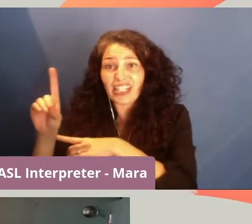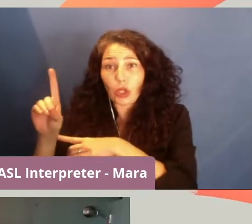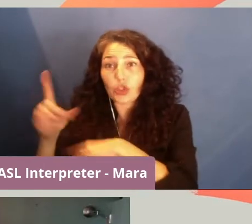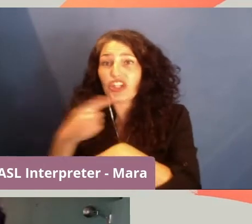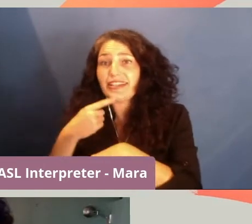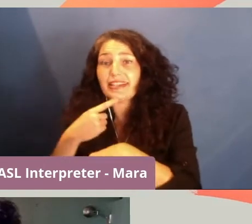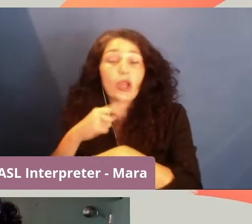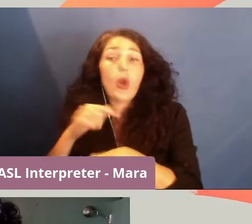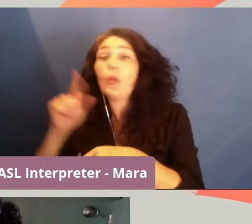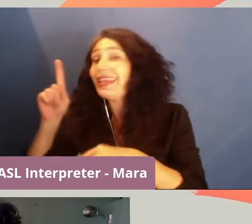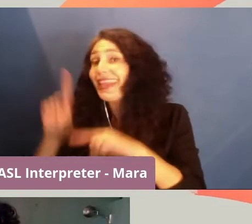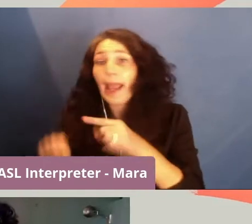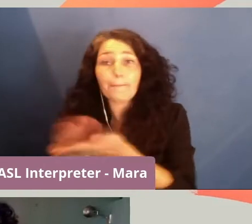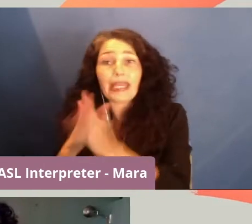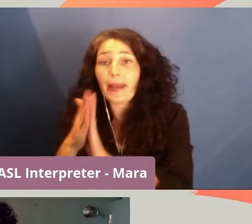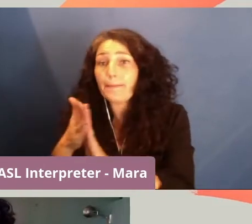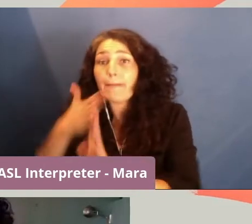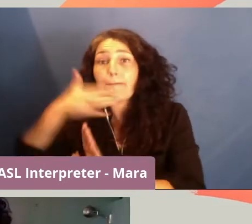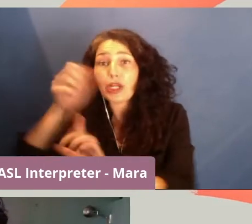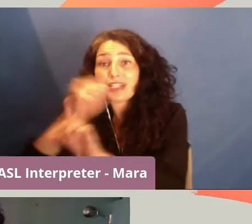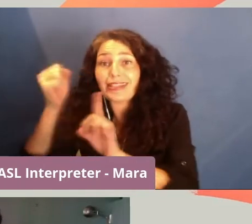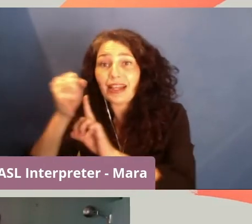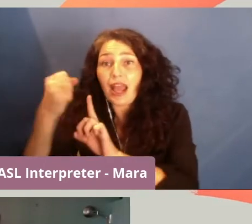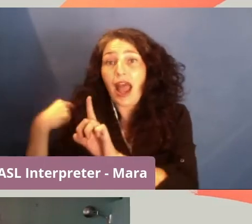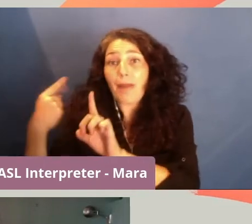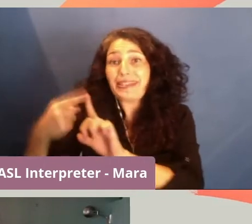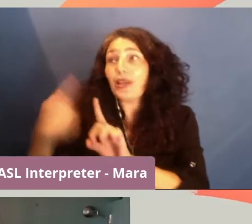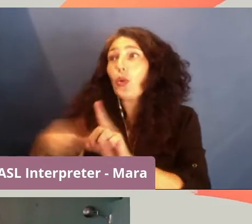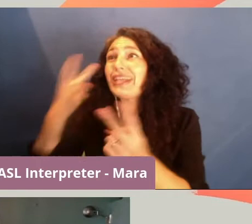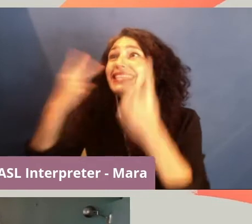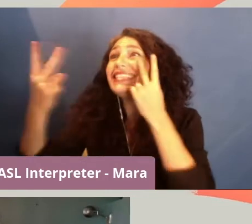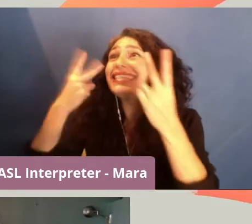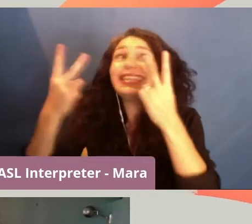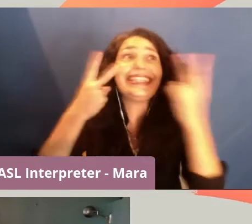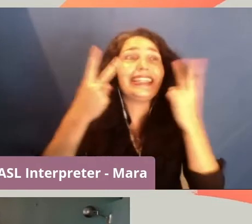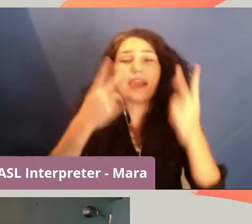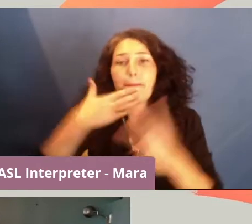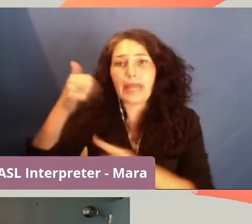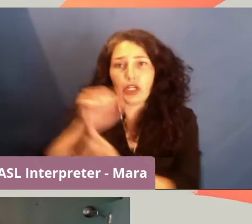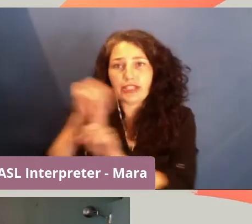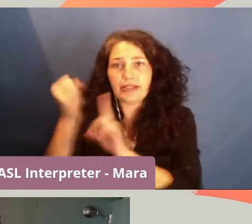until we see a better society. I cannot be in the world until I see I am in the world."